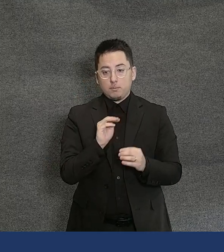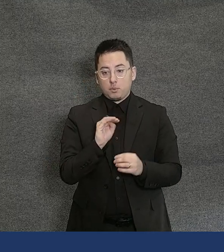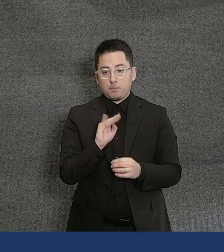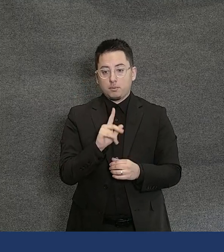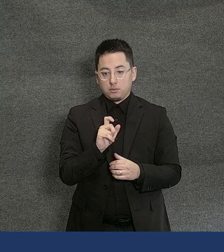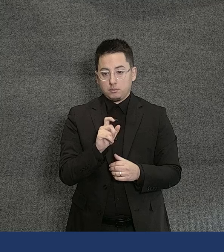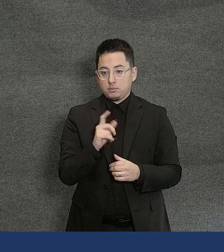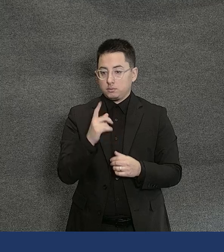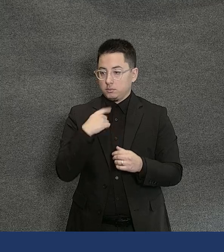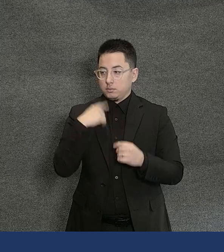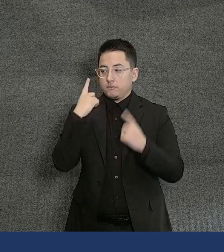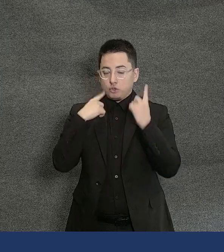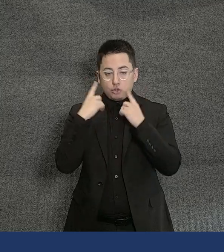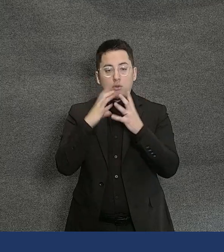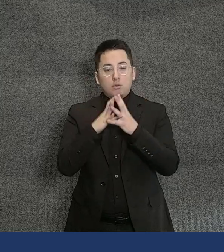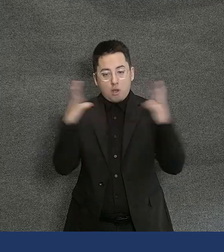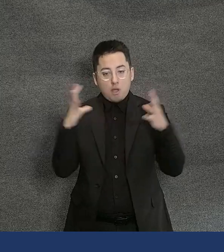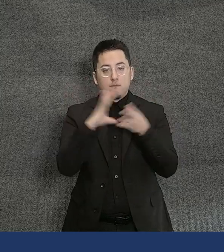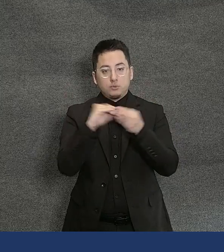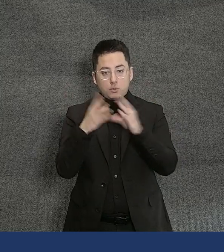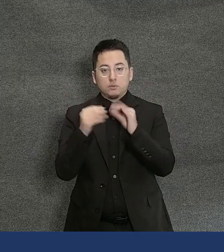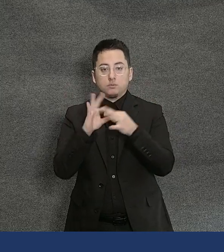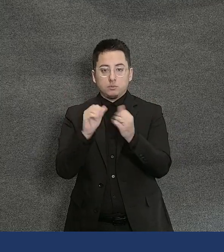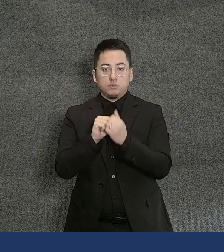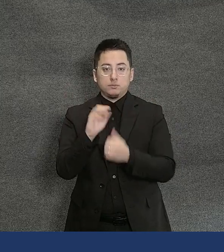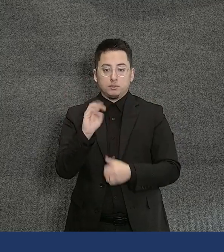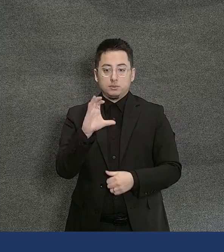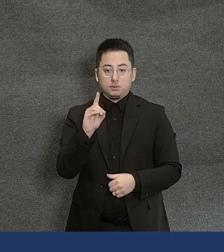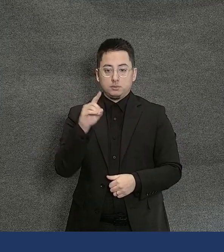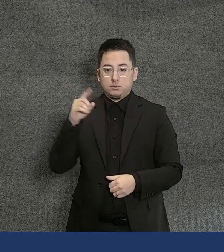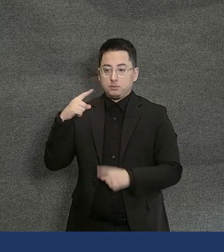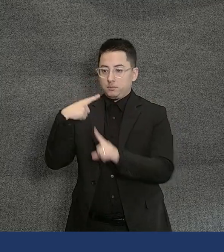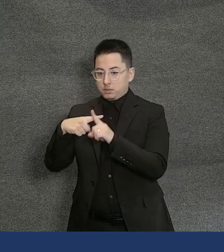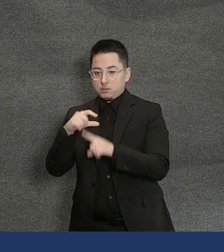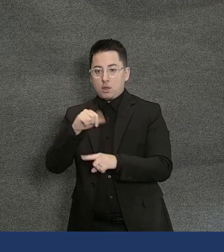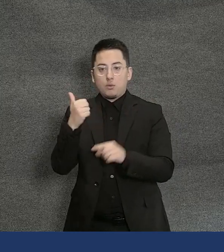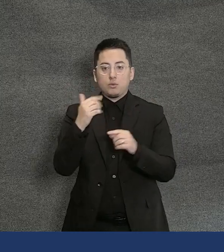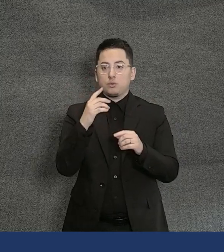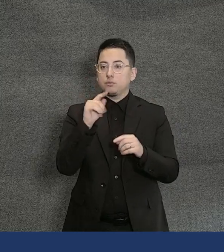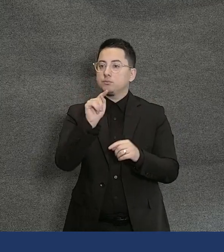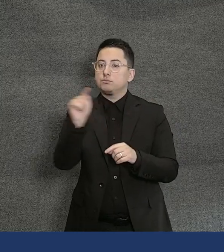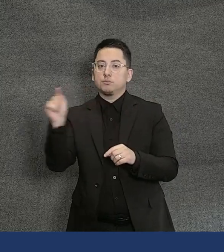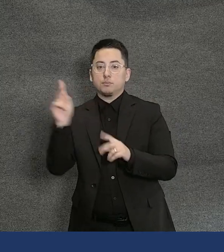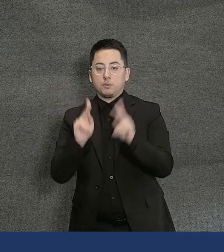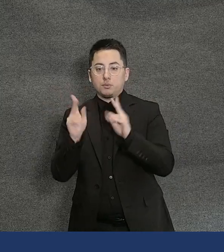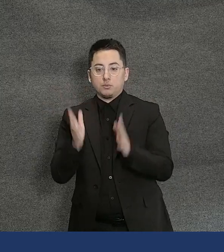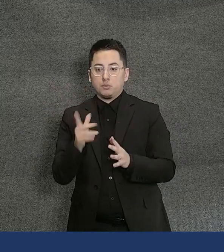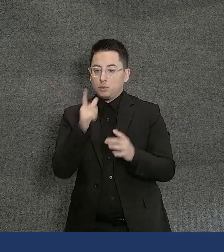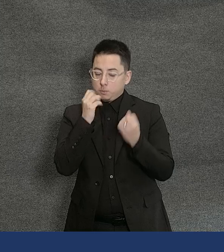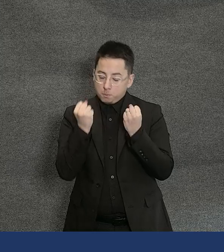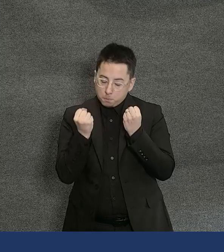come from the Council on Disabilities as well as our constituents. We all get numerous calls every year,